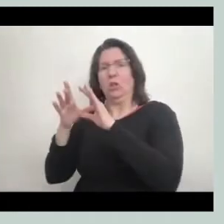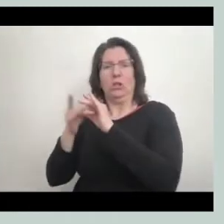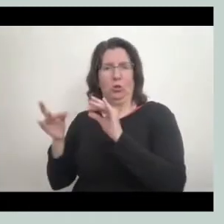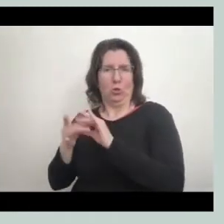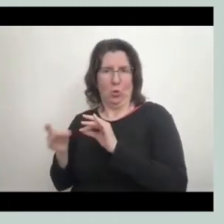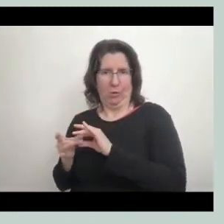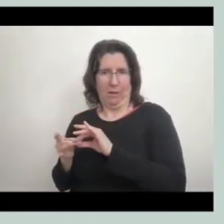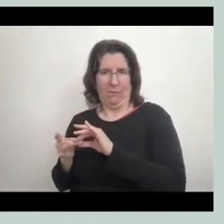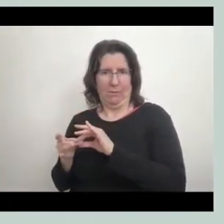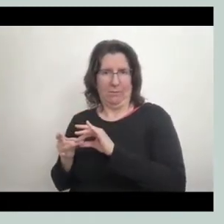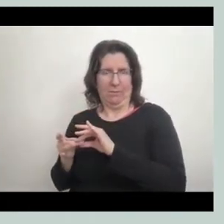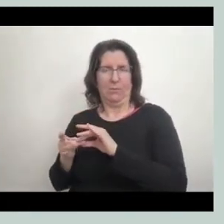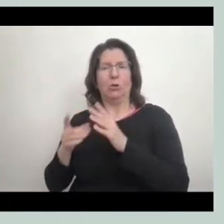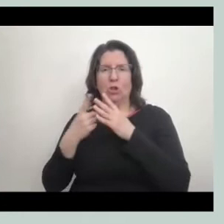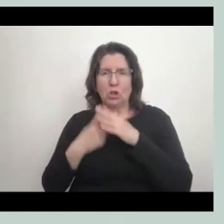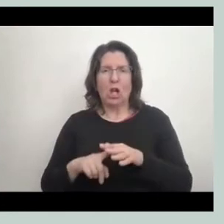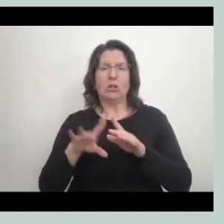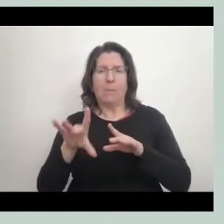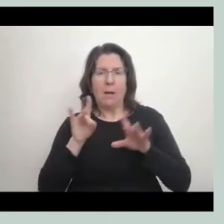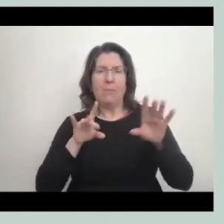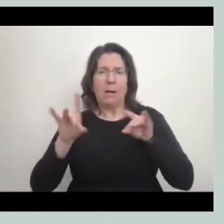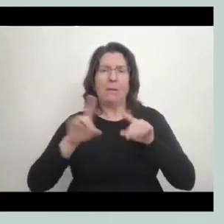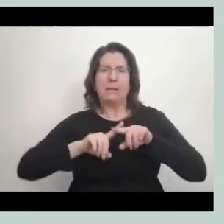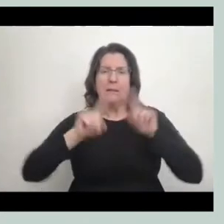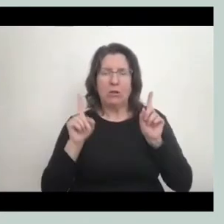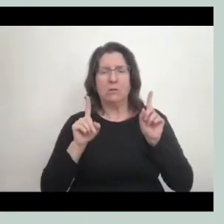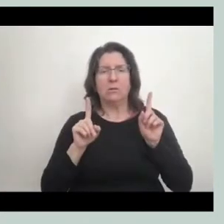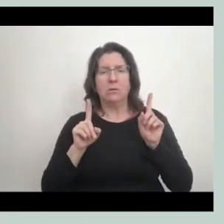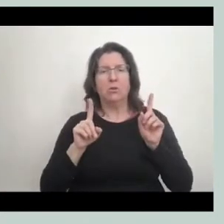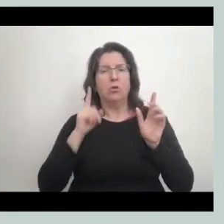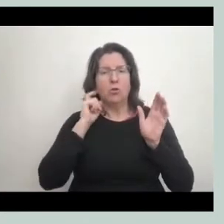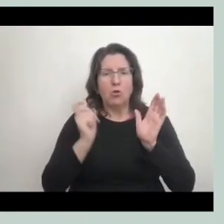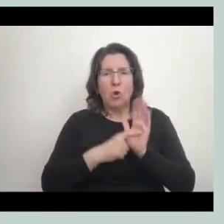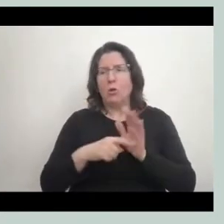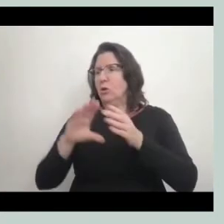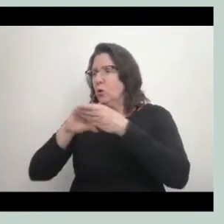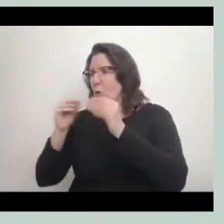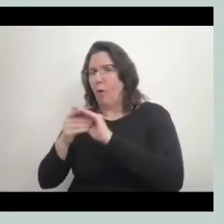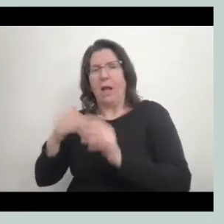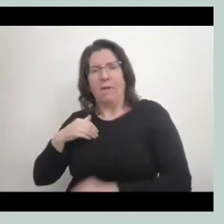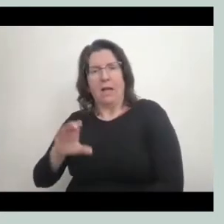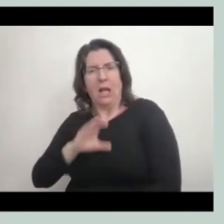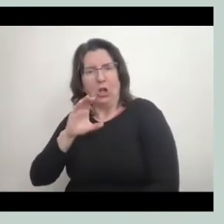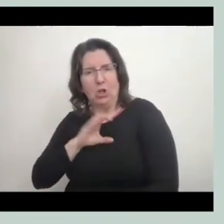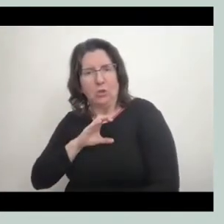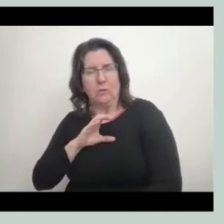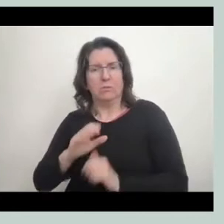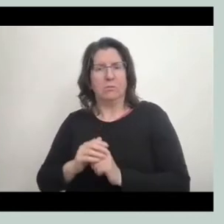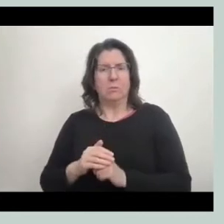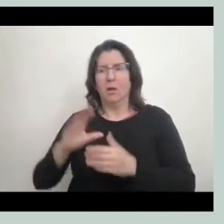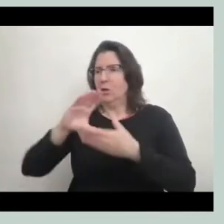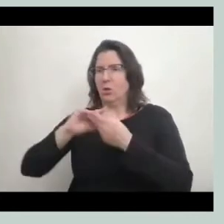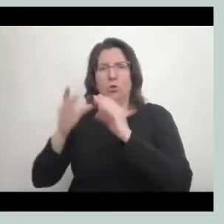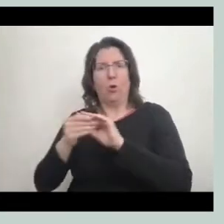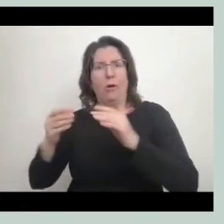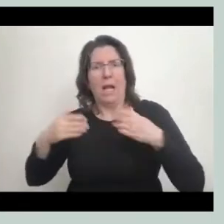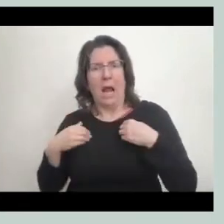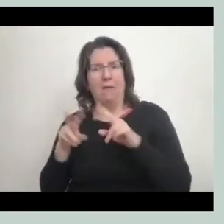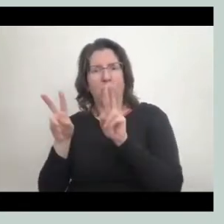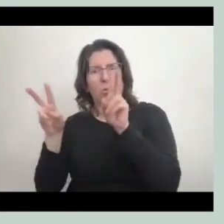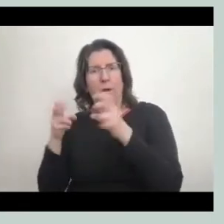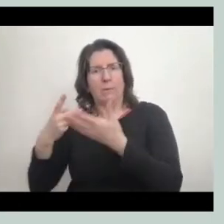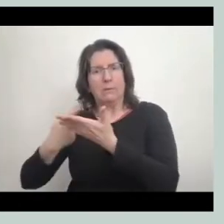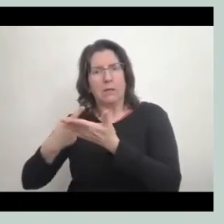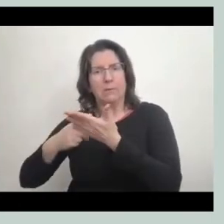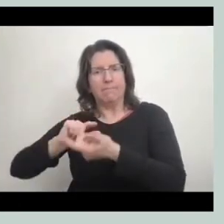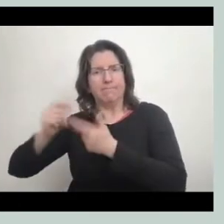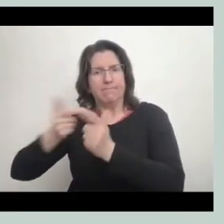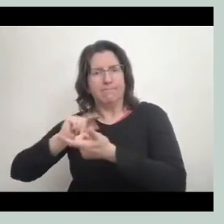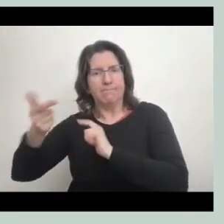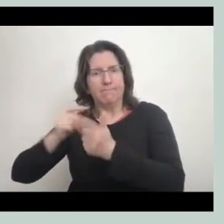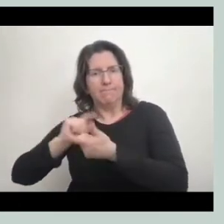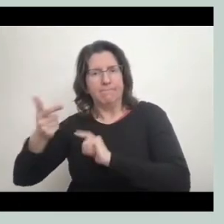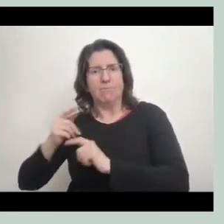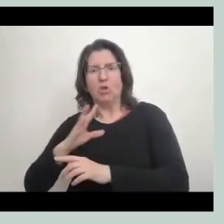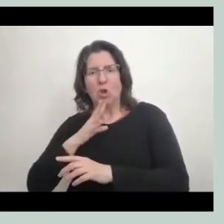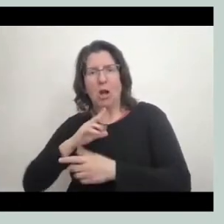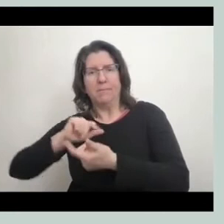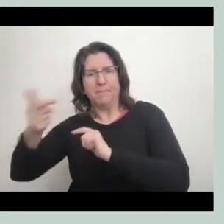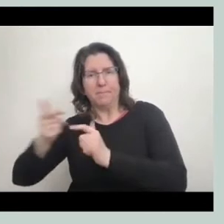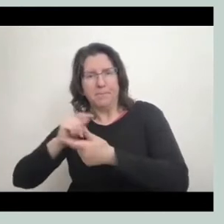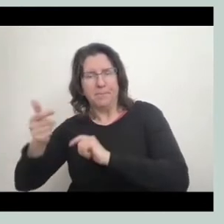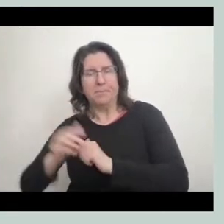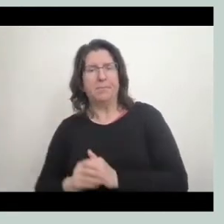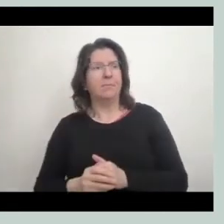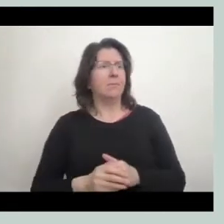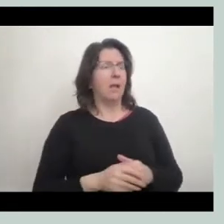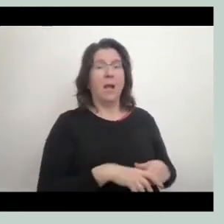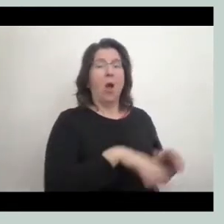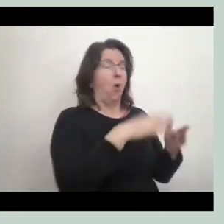What are the elements that make them different? The story has characters, there's dialogue, and turn taking.